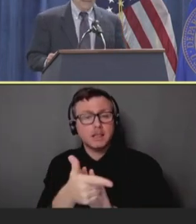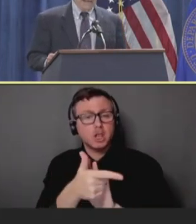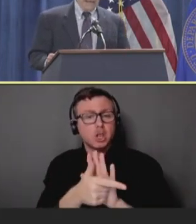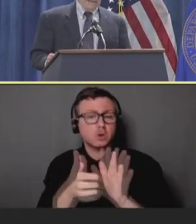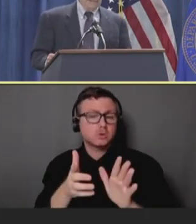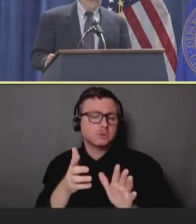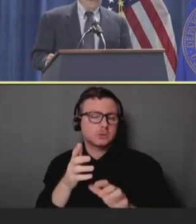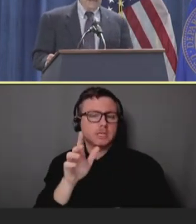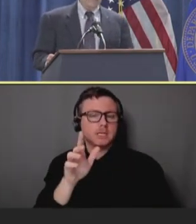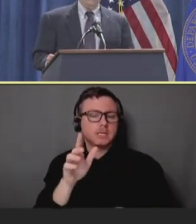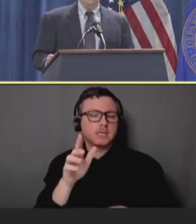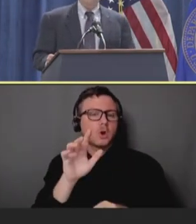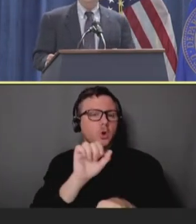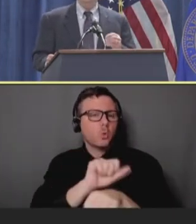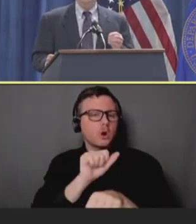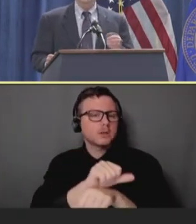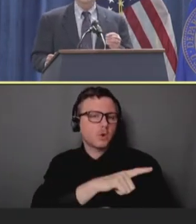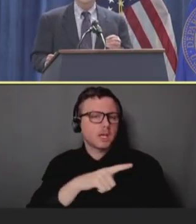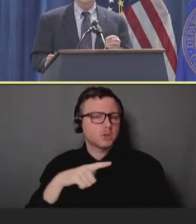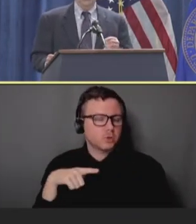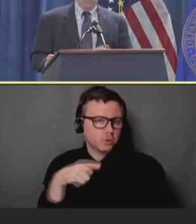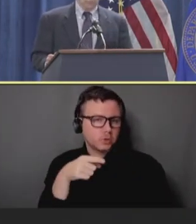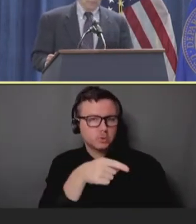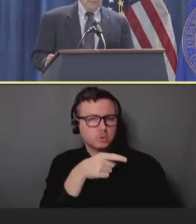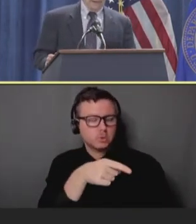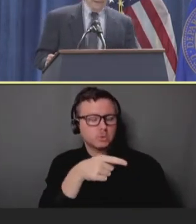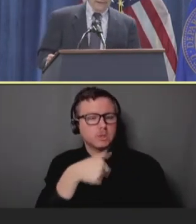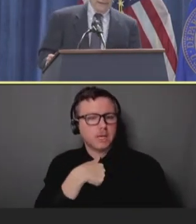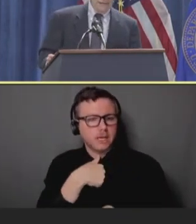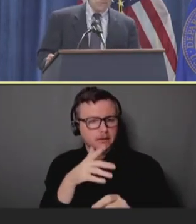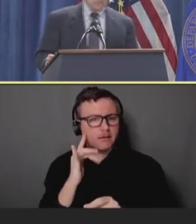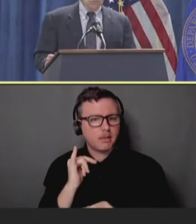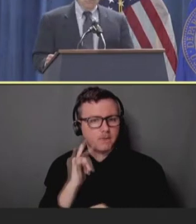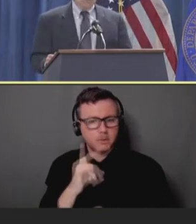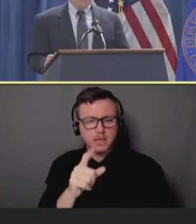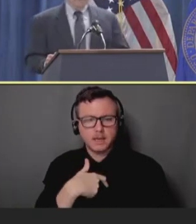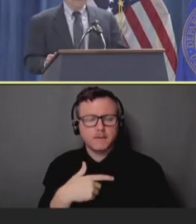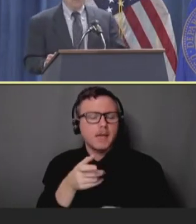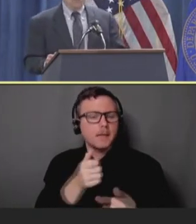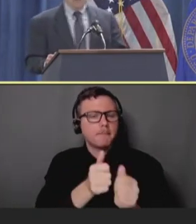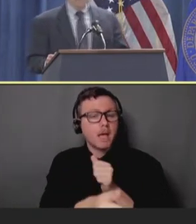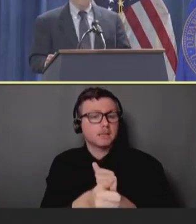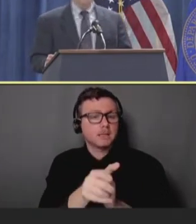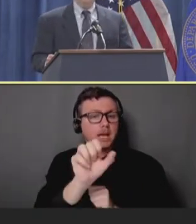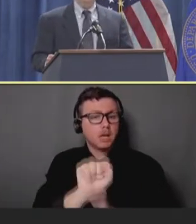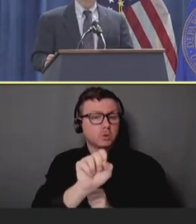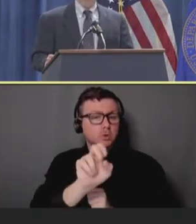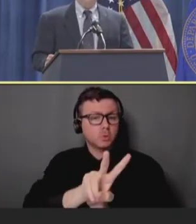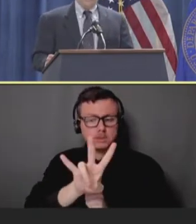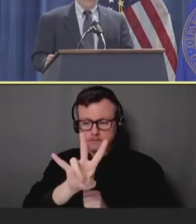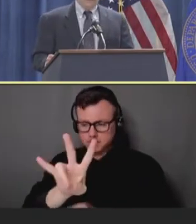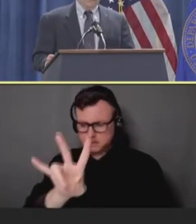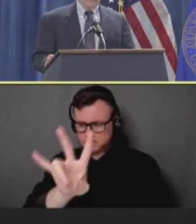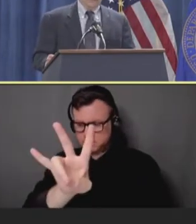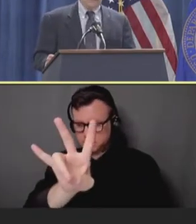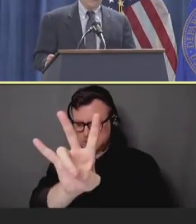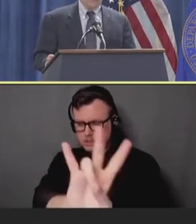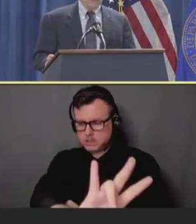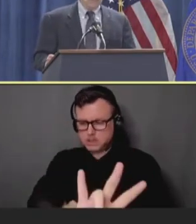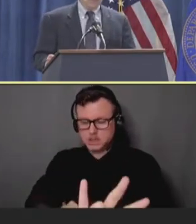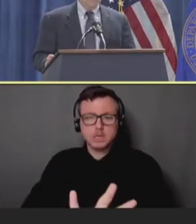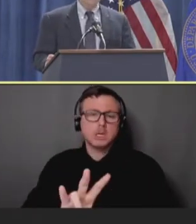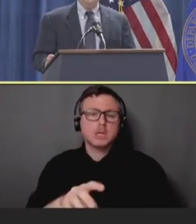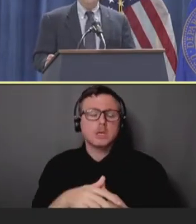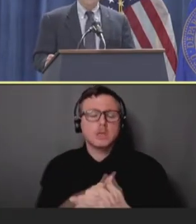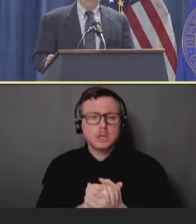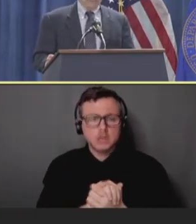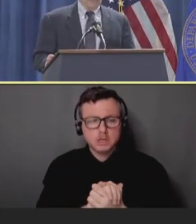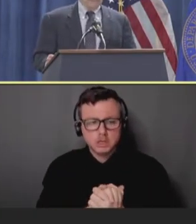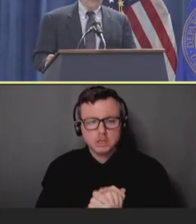and he had just pushed through S277 through the California Legislature signed by Governor